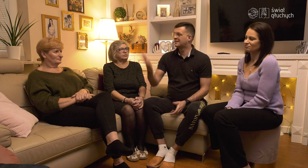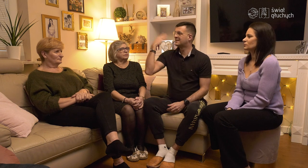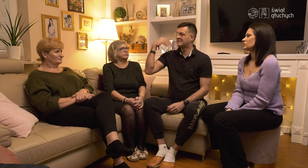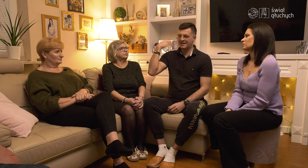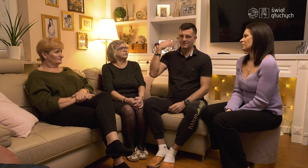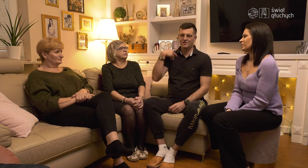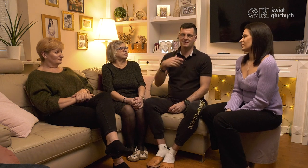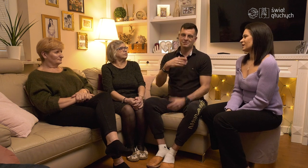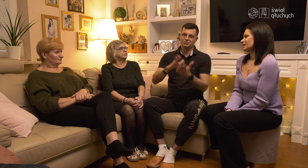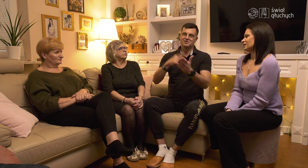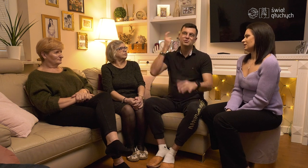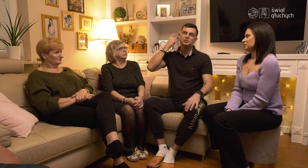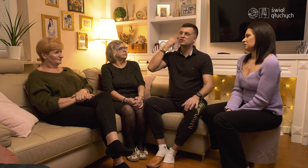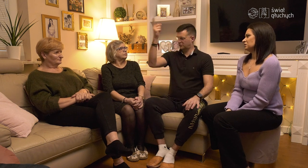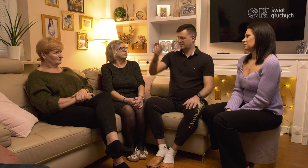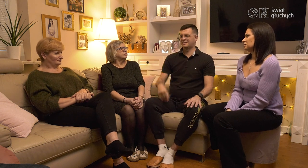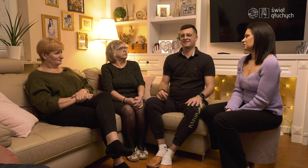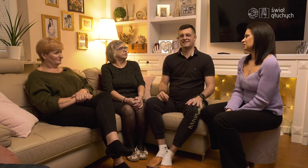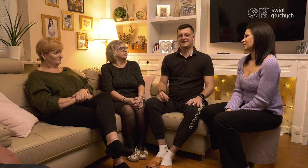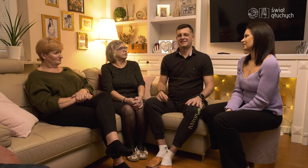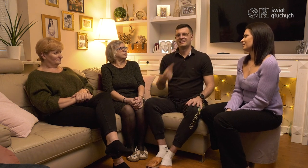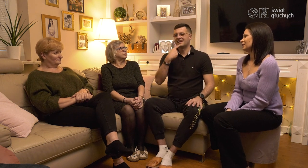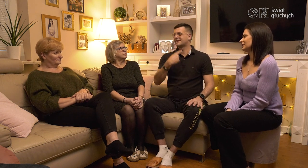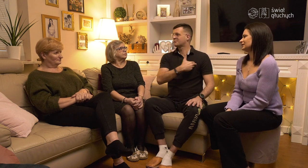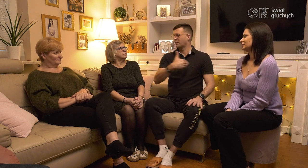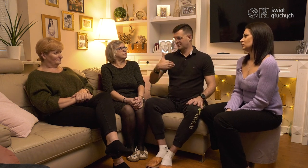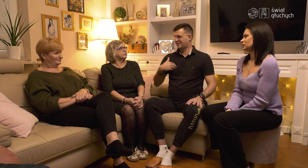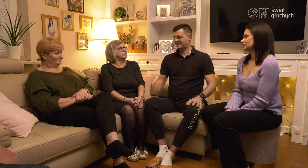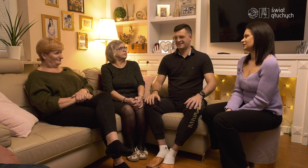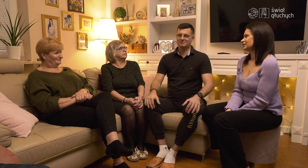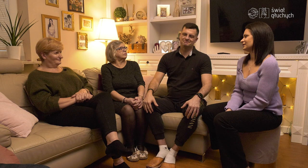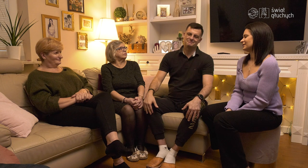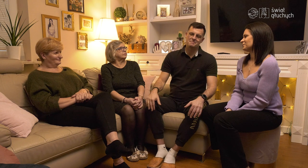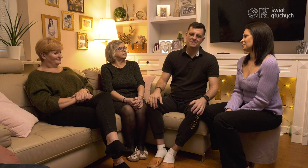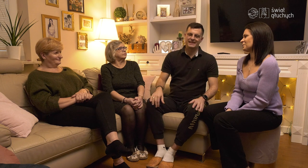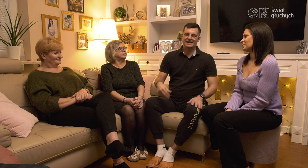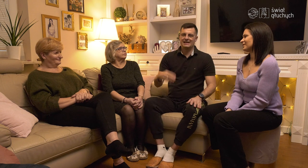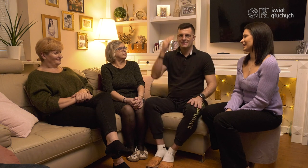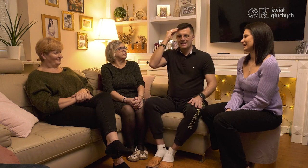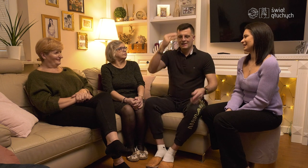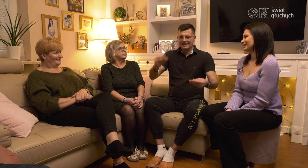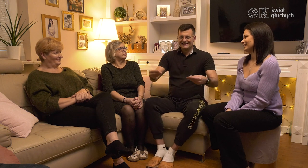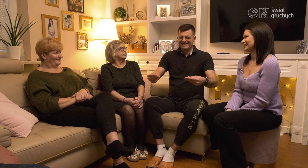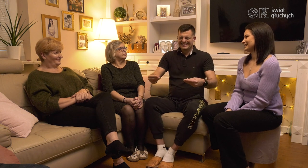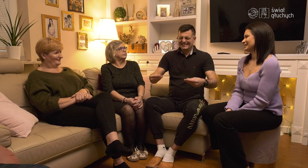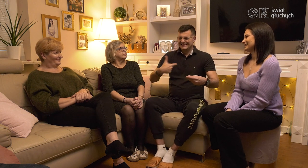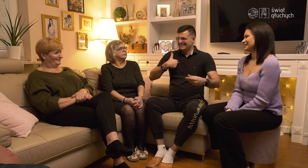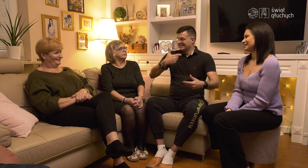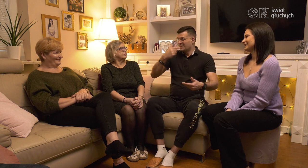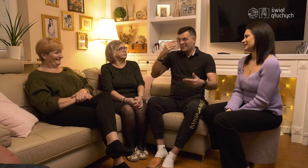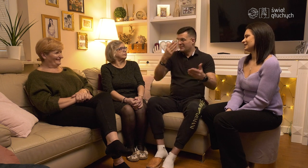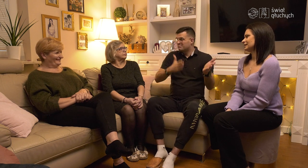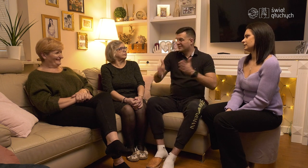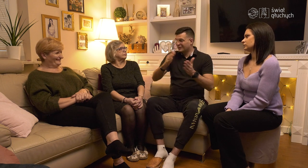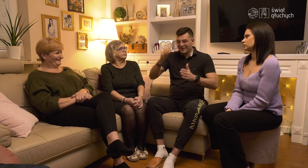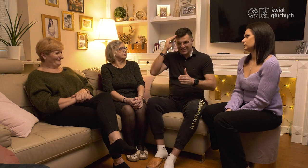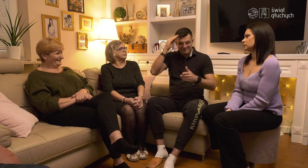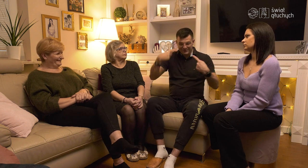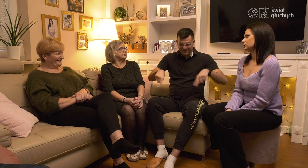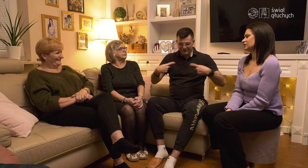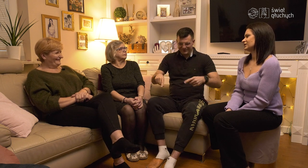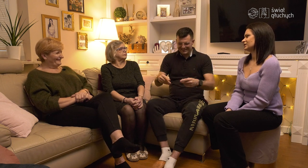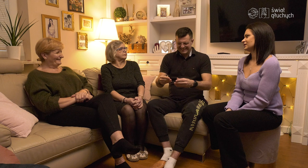[Rafał]: Rafał]: At school in Polish classes, the teacher was hearing, I understood little bit.